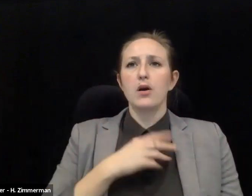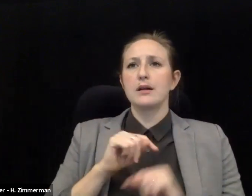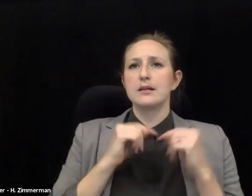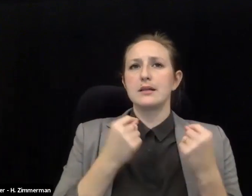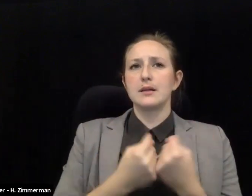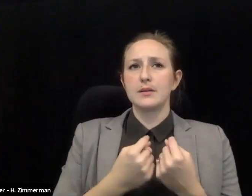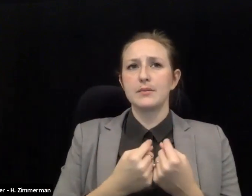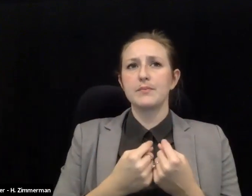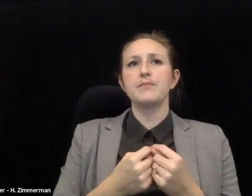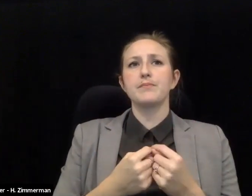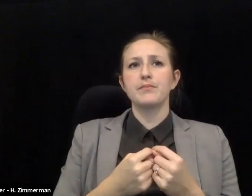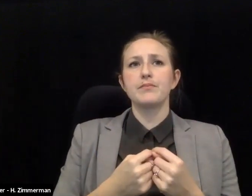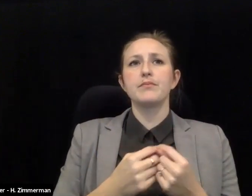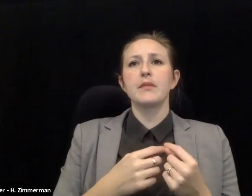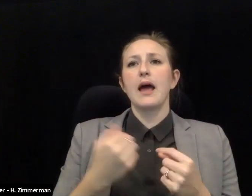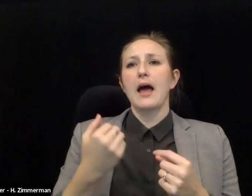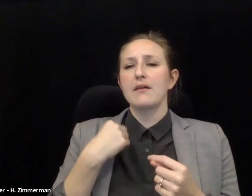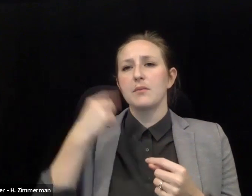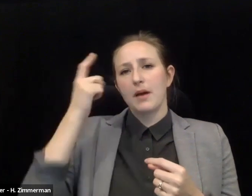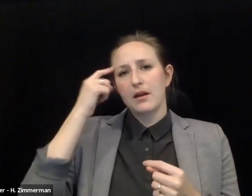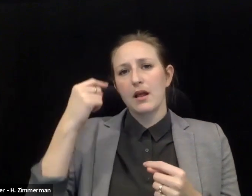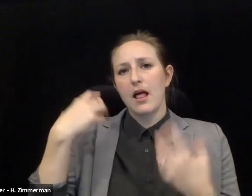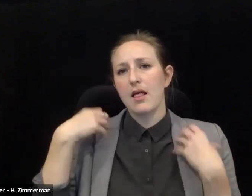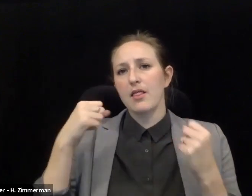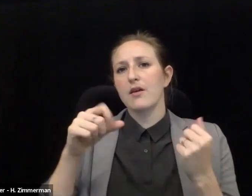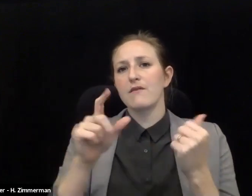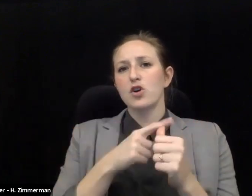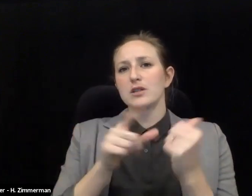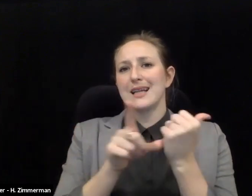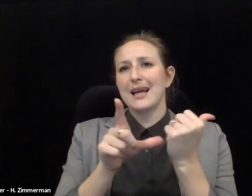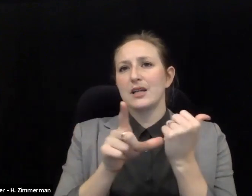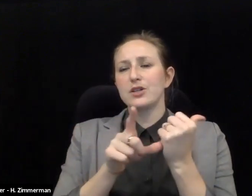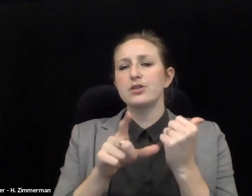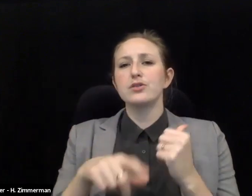mental health first aid training. And so we have through that been exposed to two different